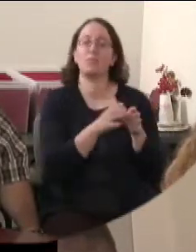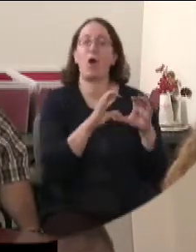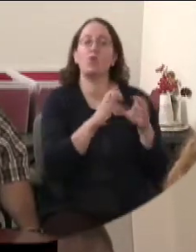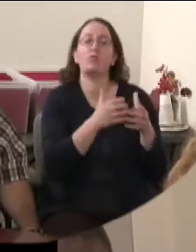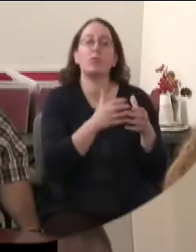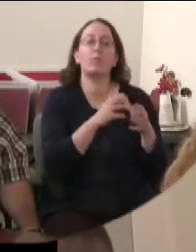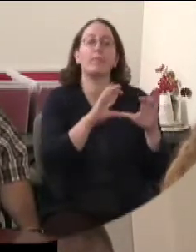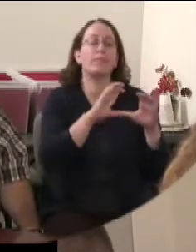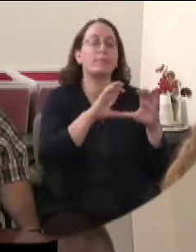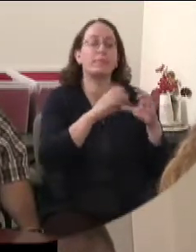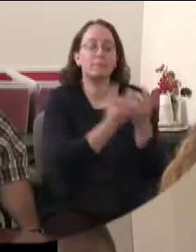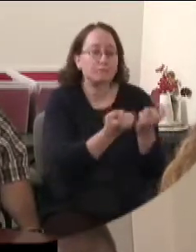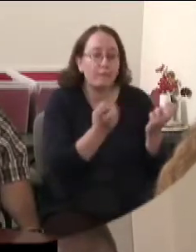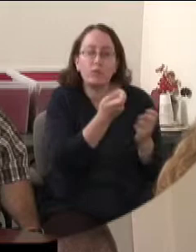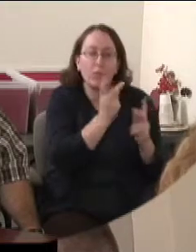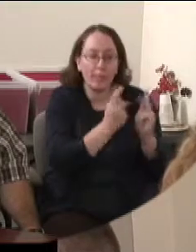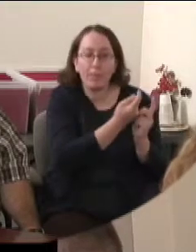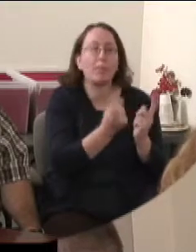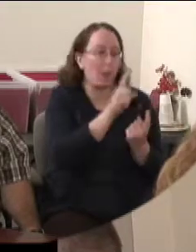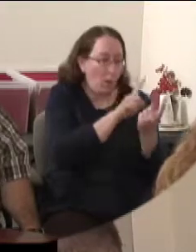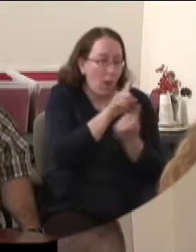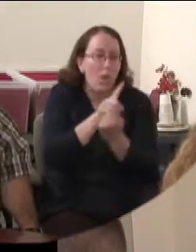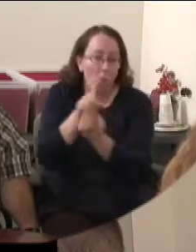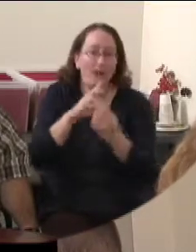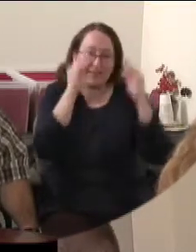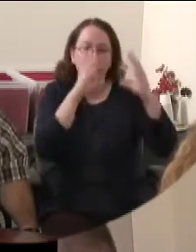that she's been getting the one-on-one attention.